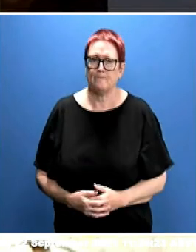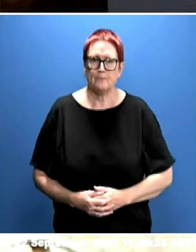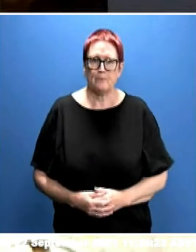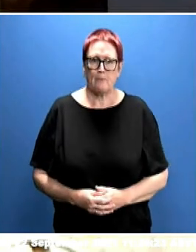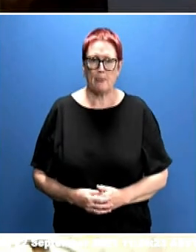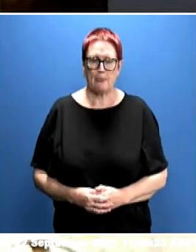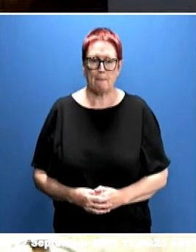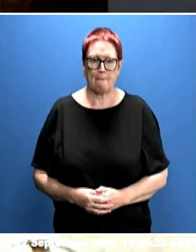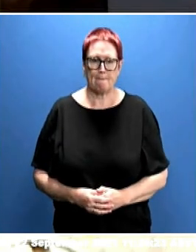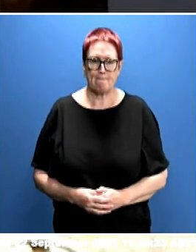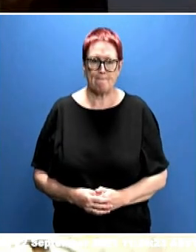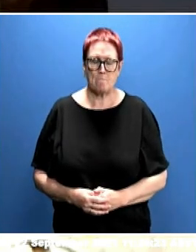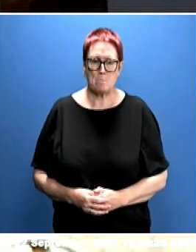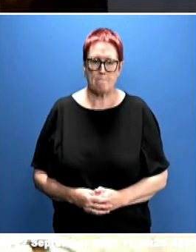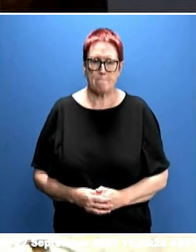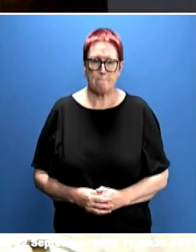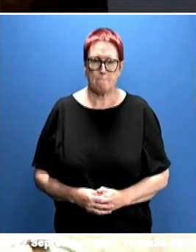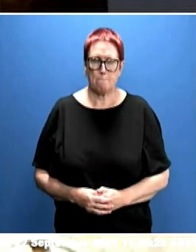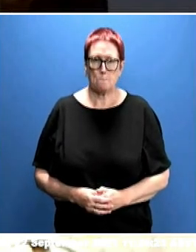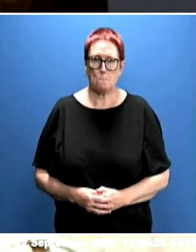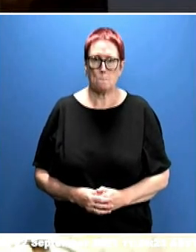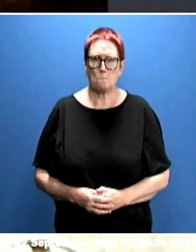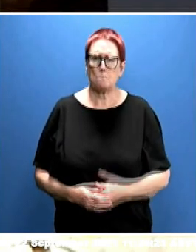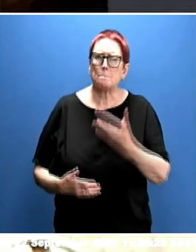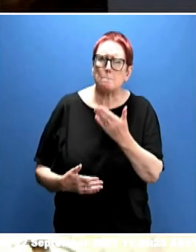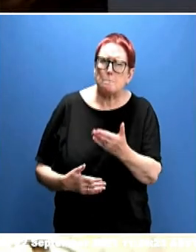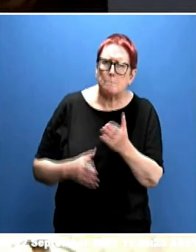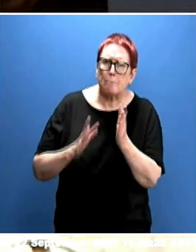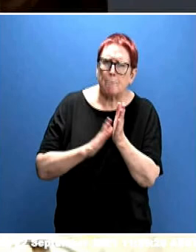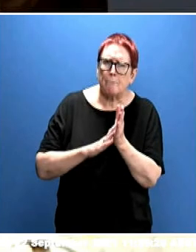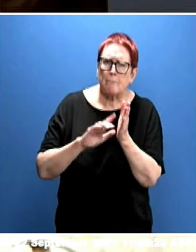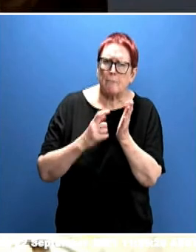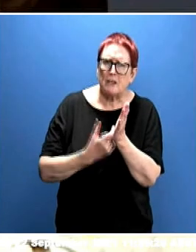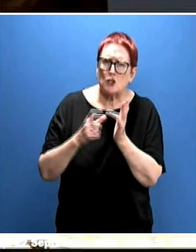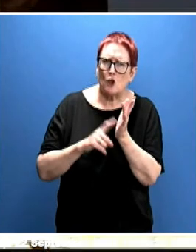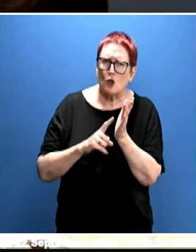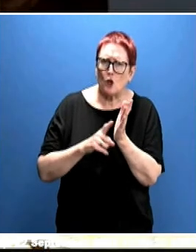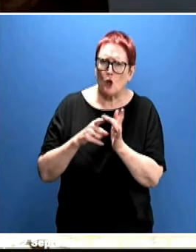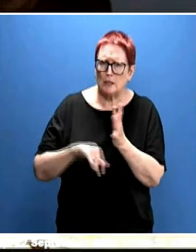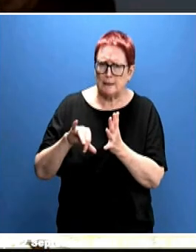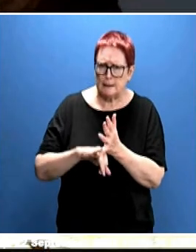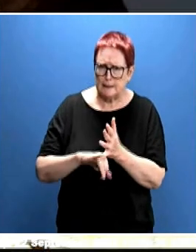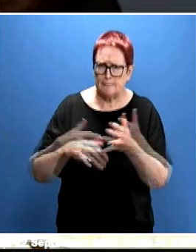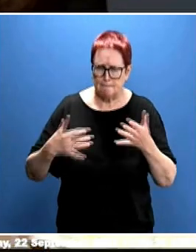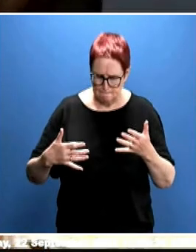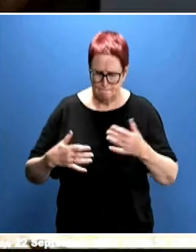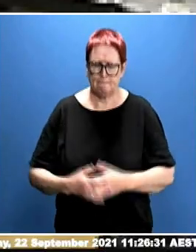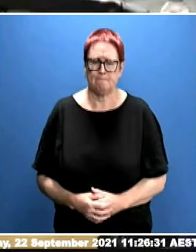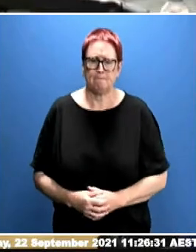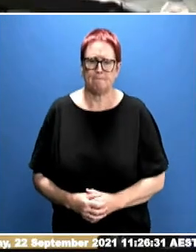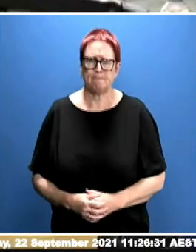Can I ask, please, perhaps starting with you, Mr Collins, this particular